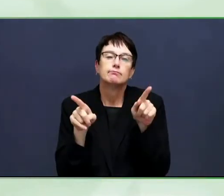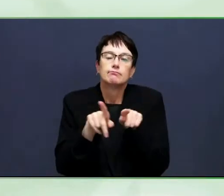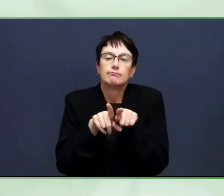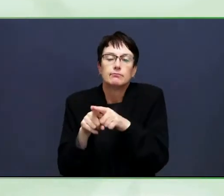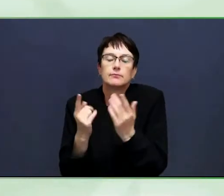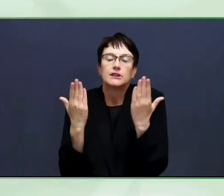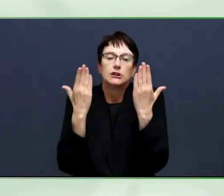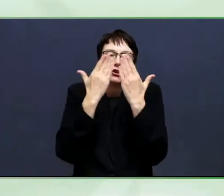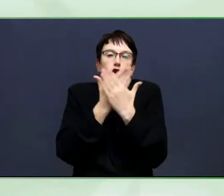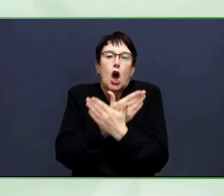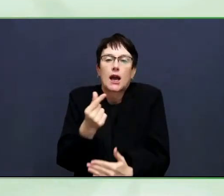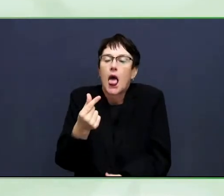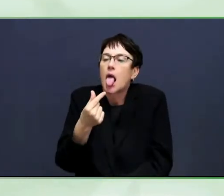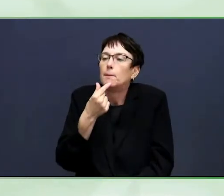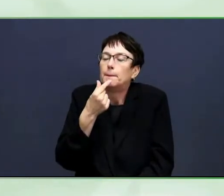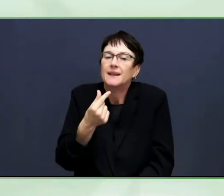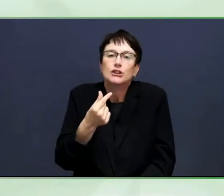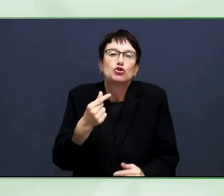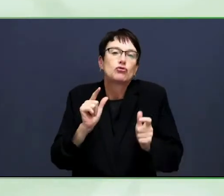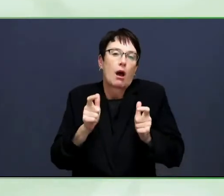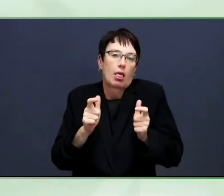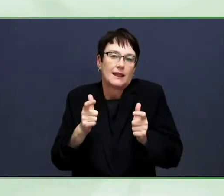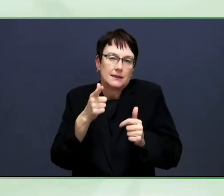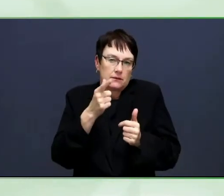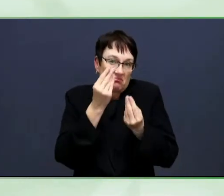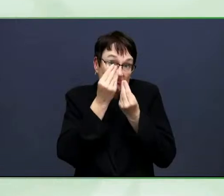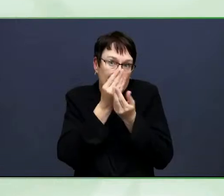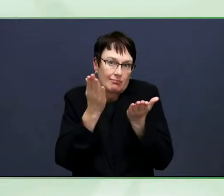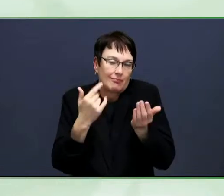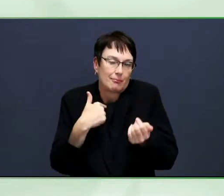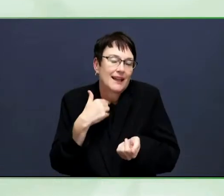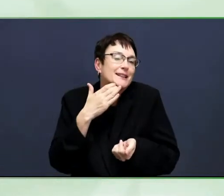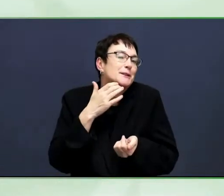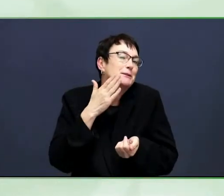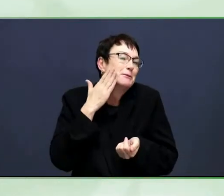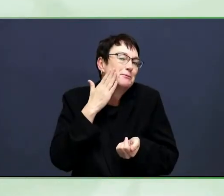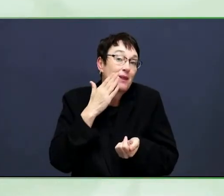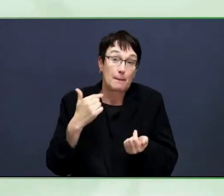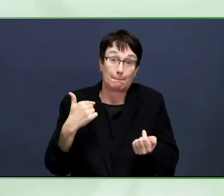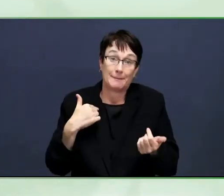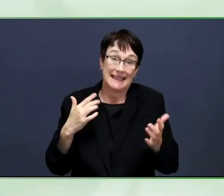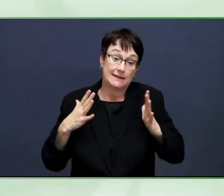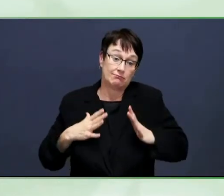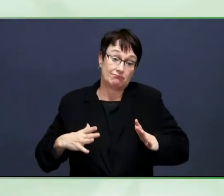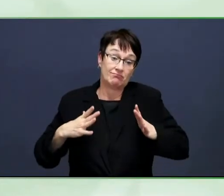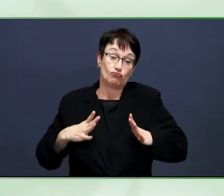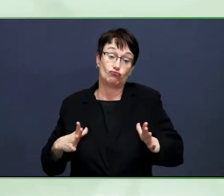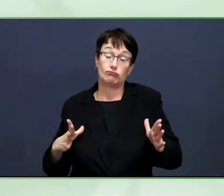of my skin. I am wearing a shirt that comes from the 70s.